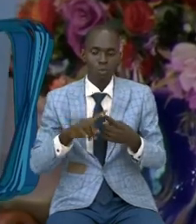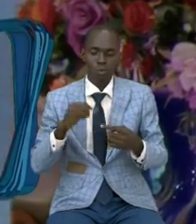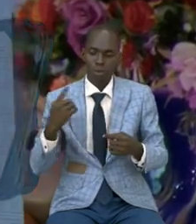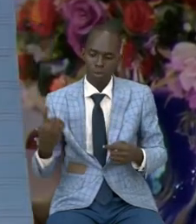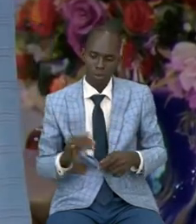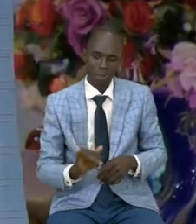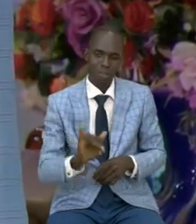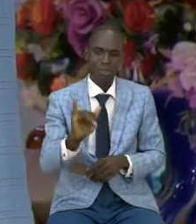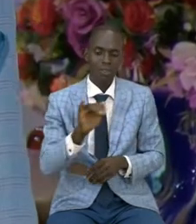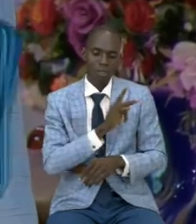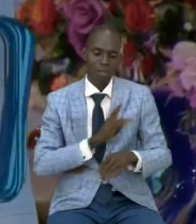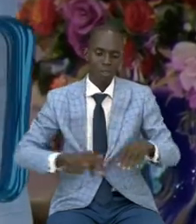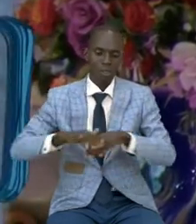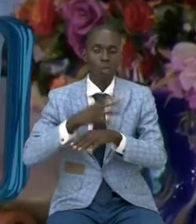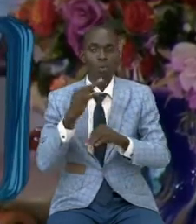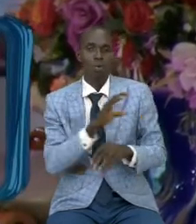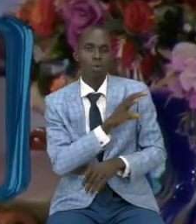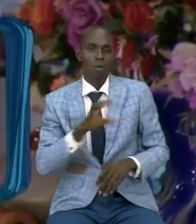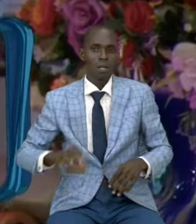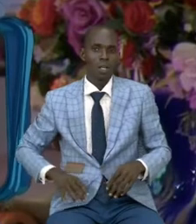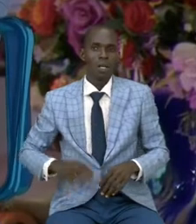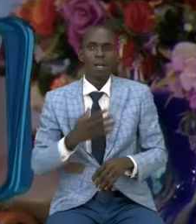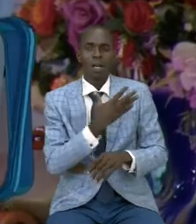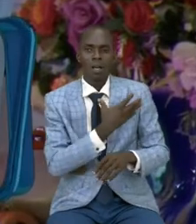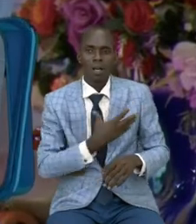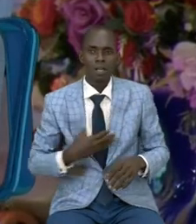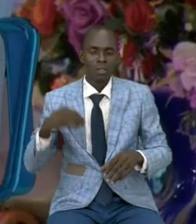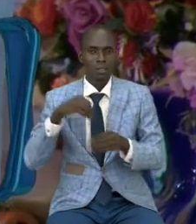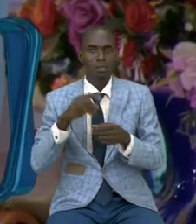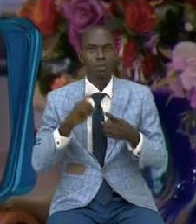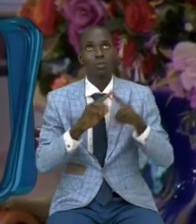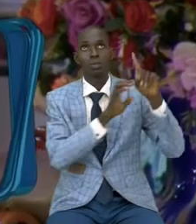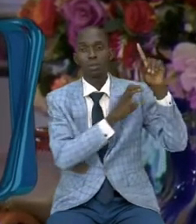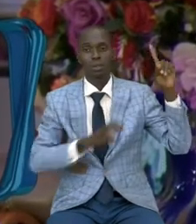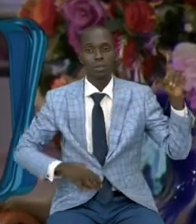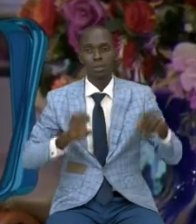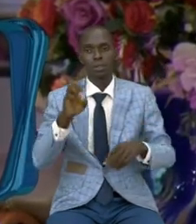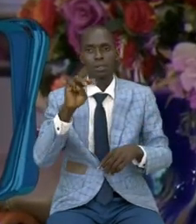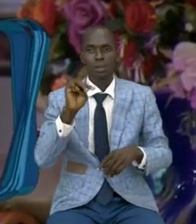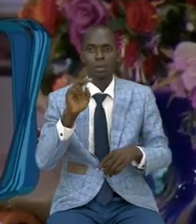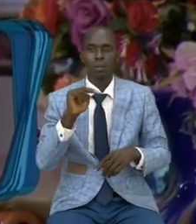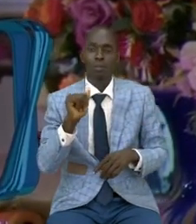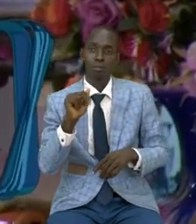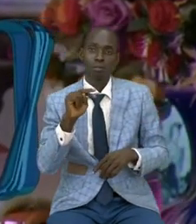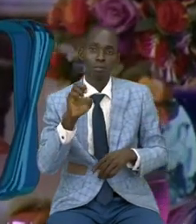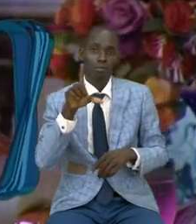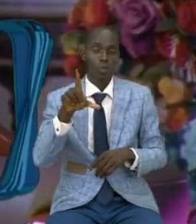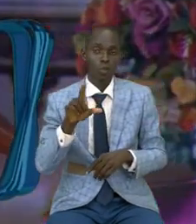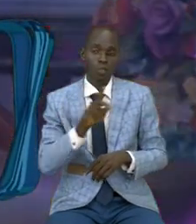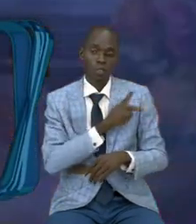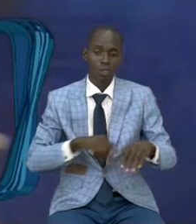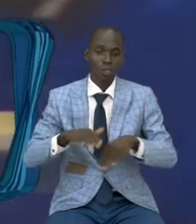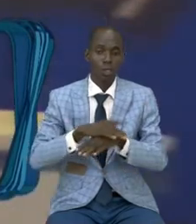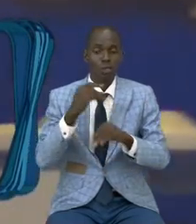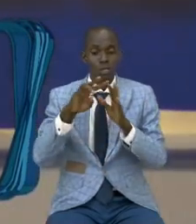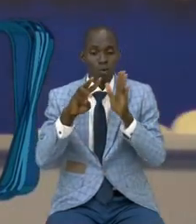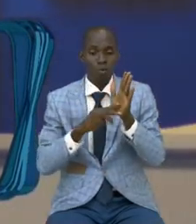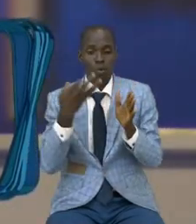of christ and to emmanuel's kingdom the will of god the will of god will be done in your life